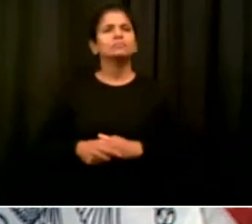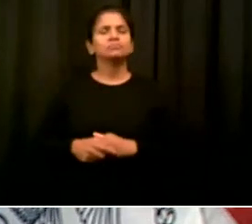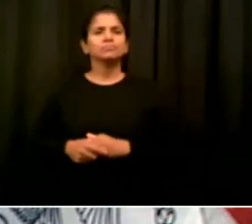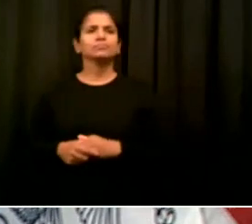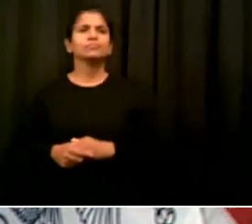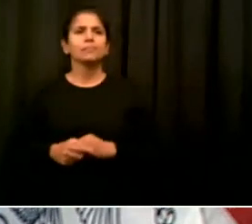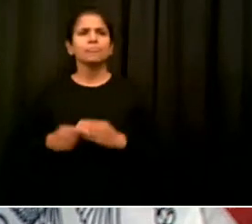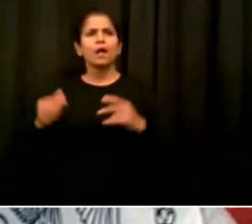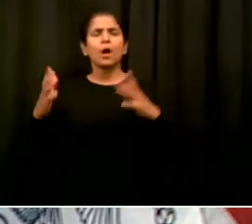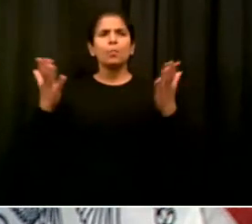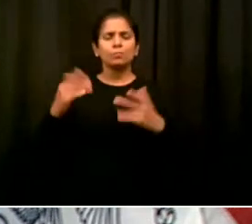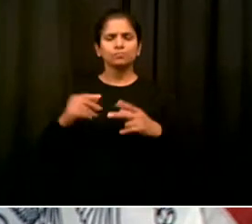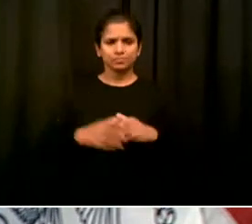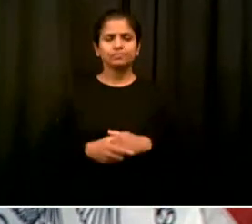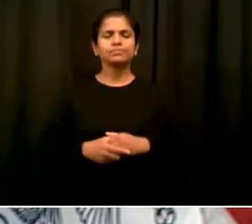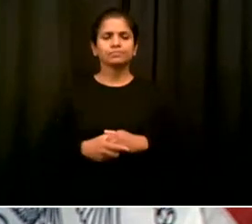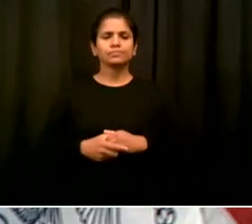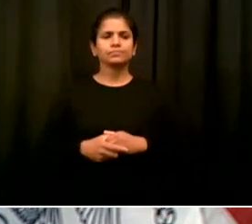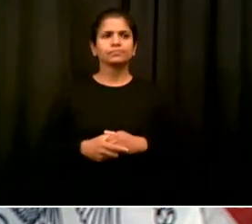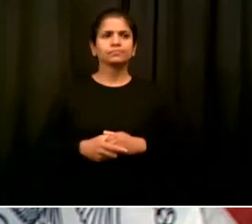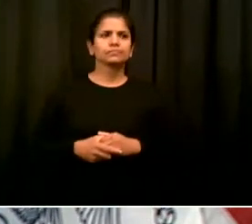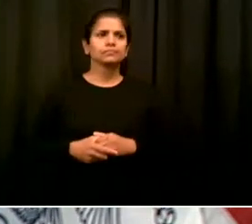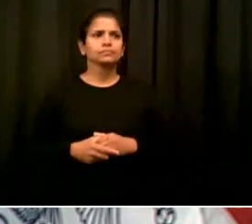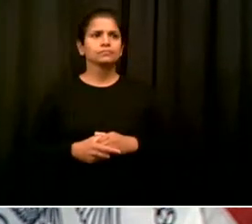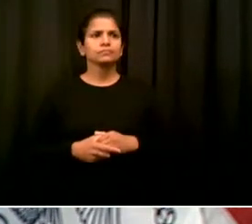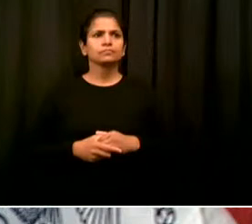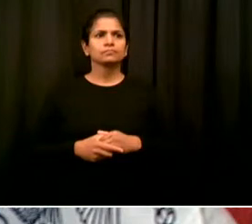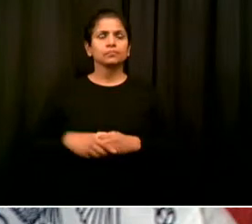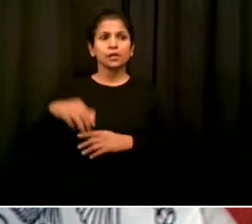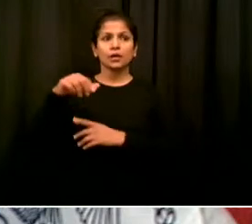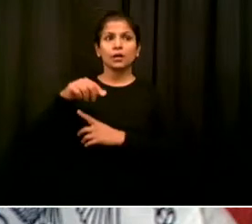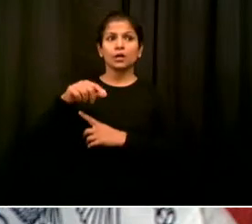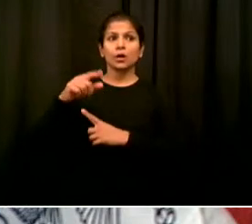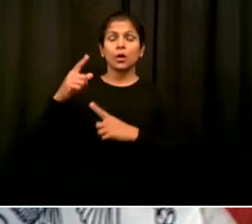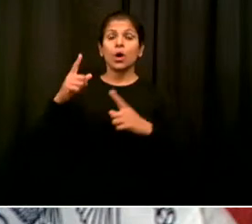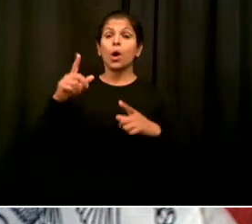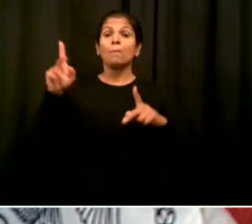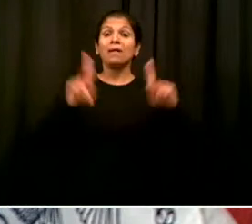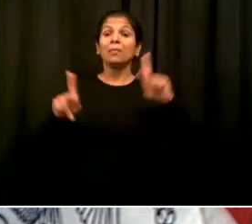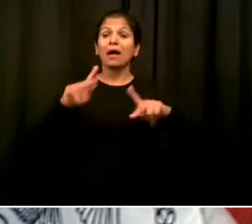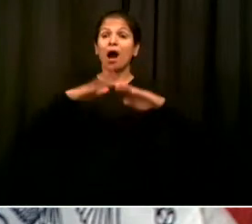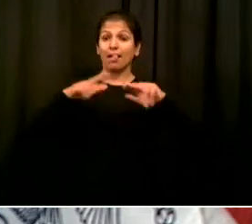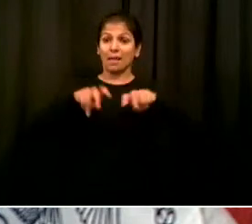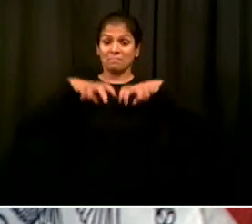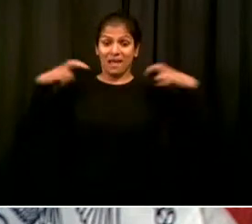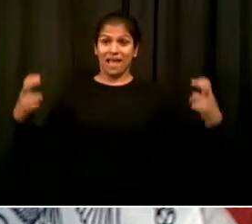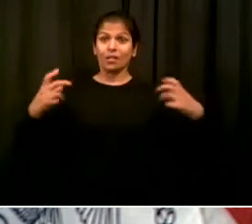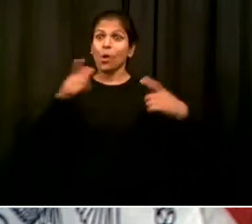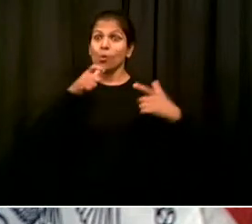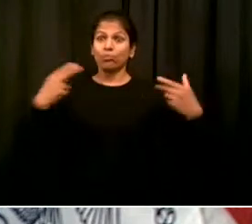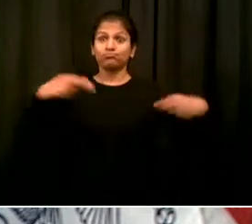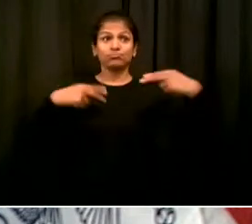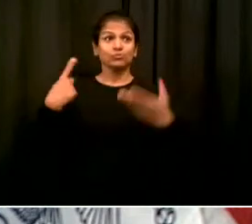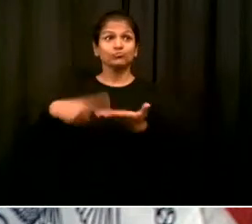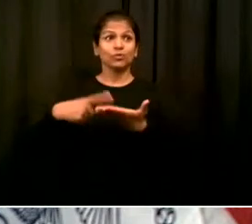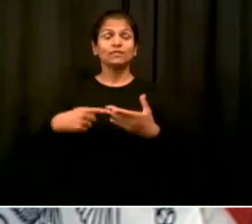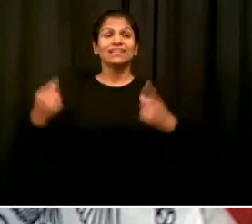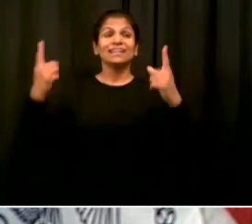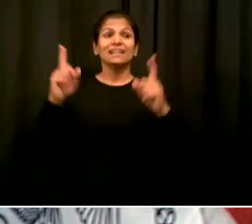WIWITH THAT, LET'S TURN TO OUR COLLEAGUES IN N HTE MEDIA. PLEASE LET ME